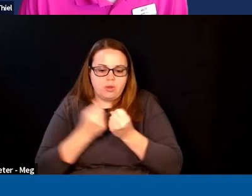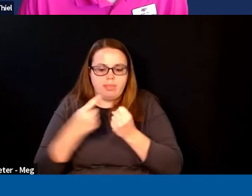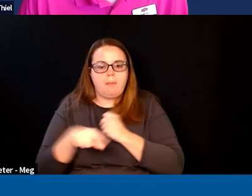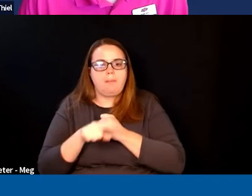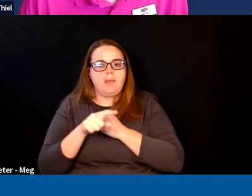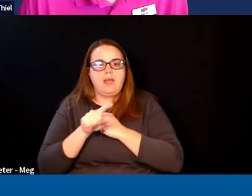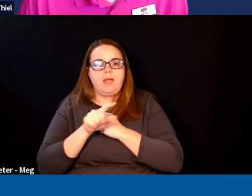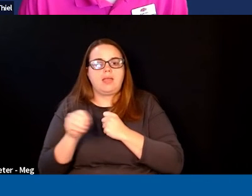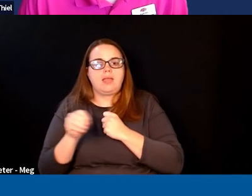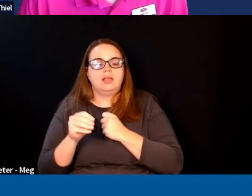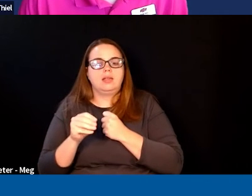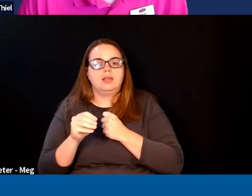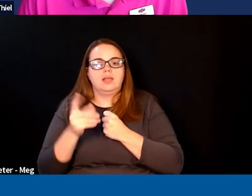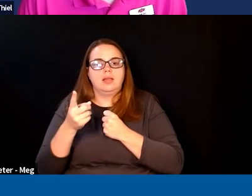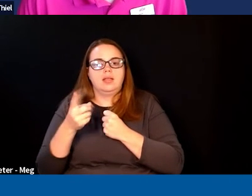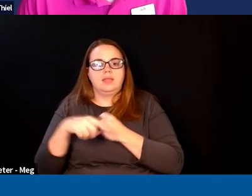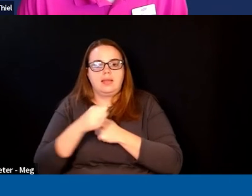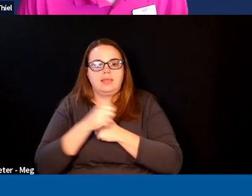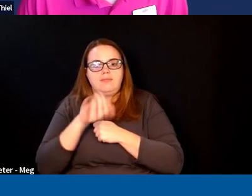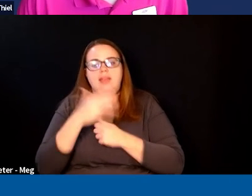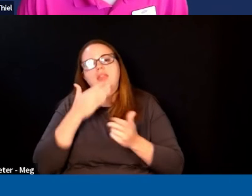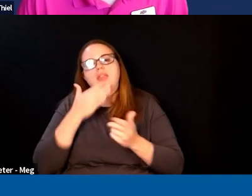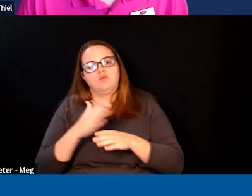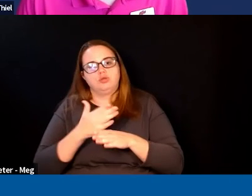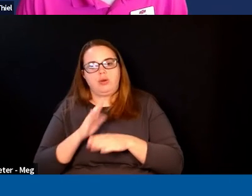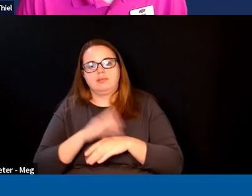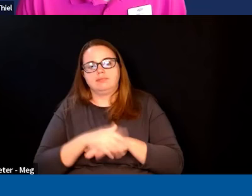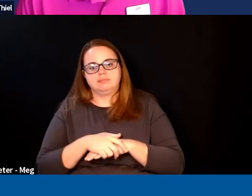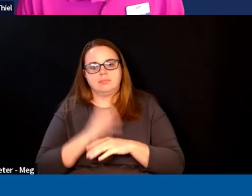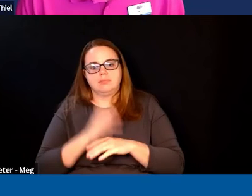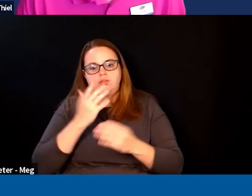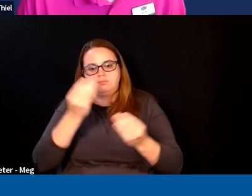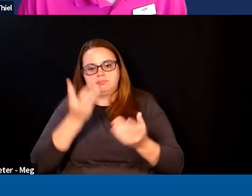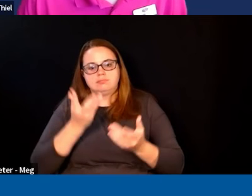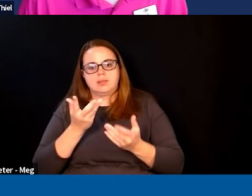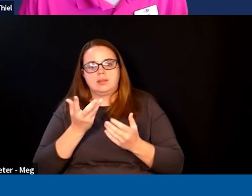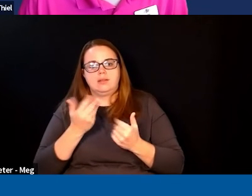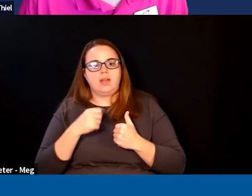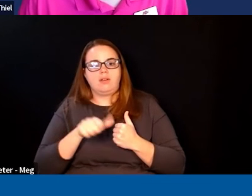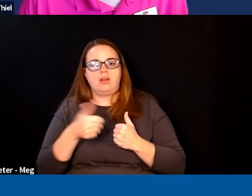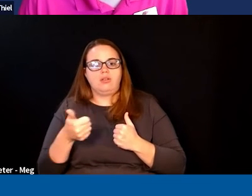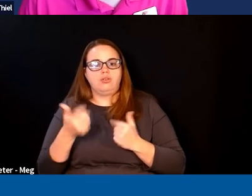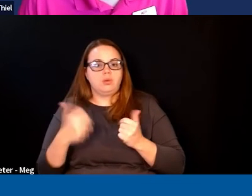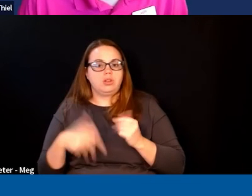and they love this, thanks for sharing. So if you have anything else you wanna add on that